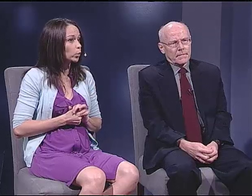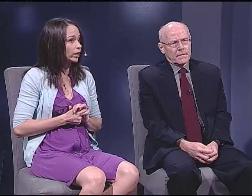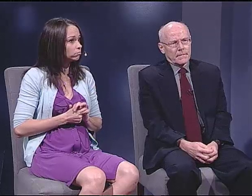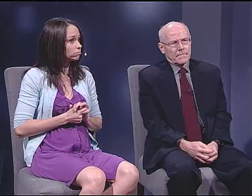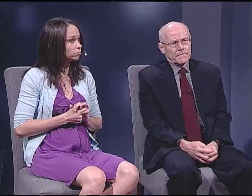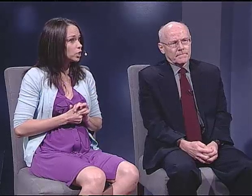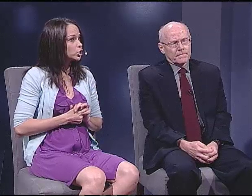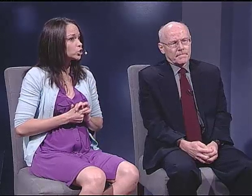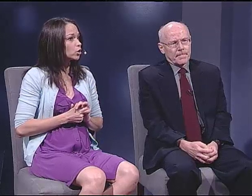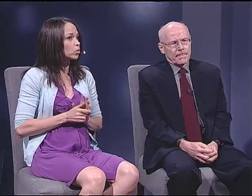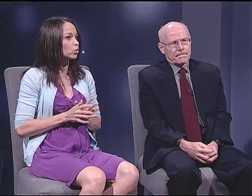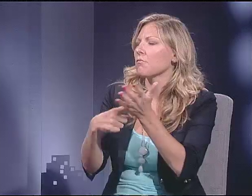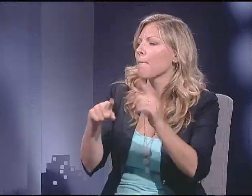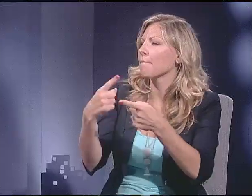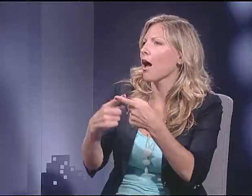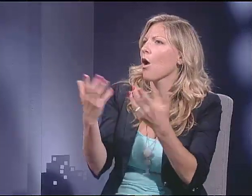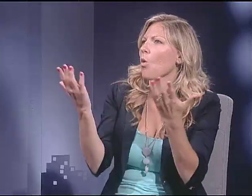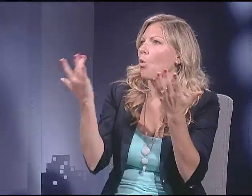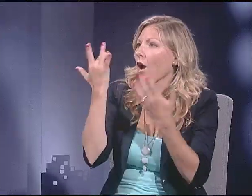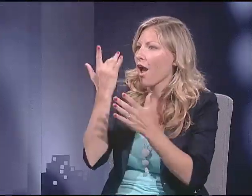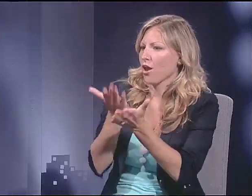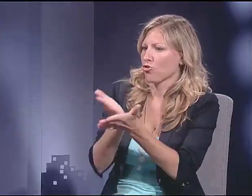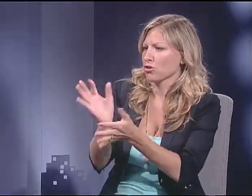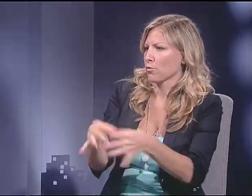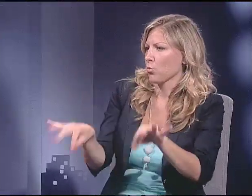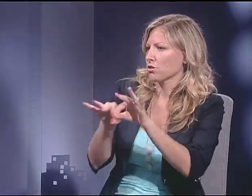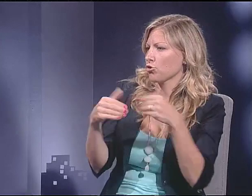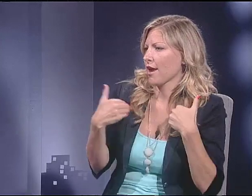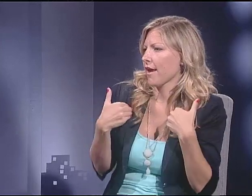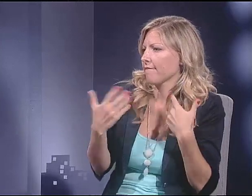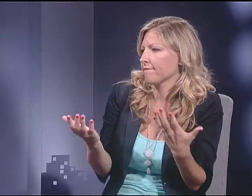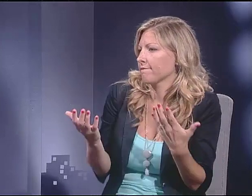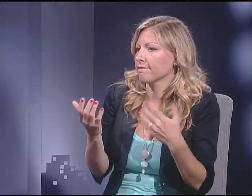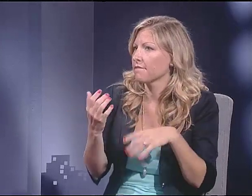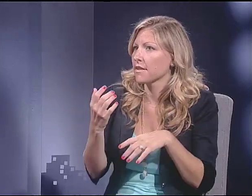Tamara: Okay, so let's move on and discuss why rights are important.